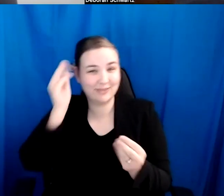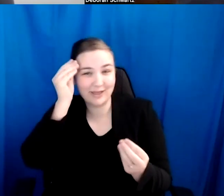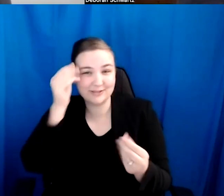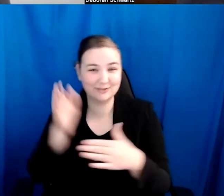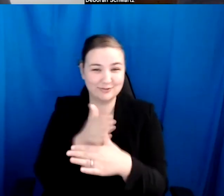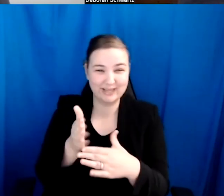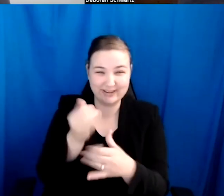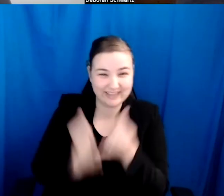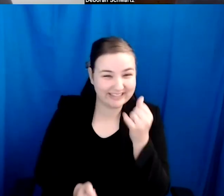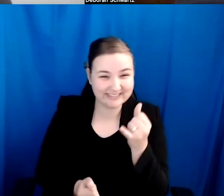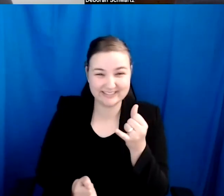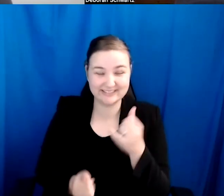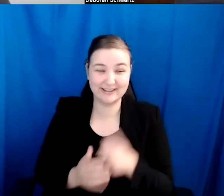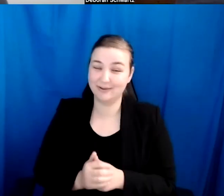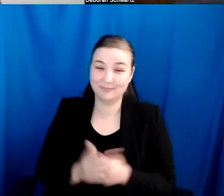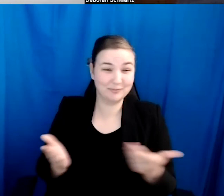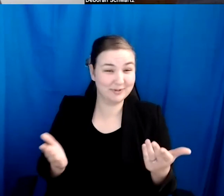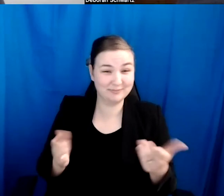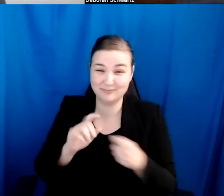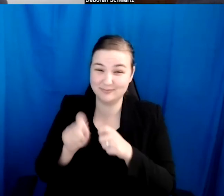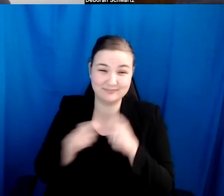No, thank you so much for having me and for talking with me.